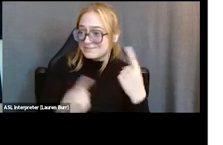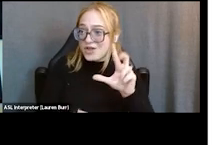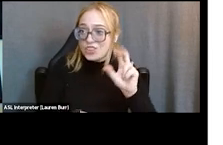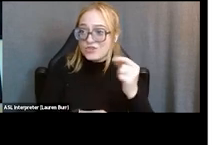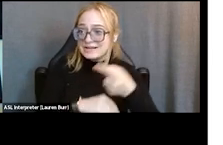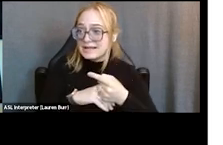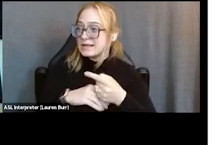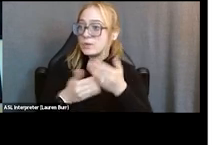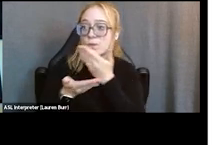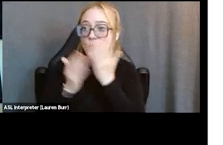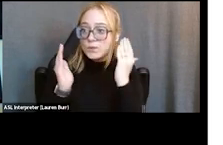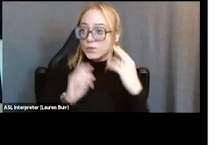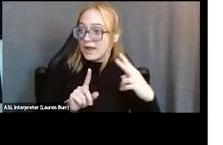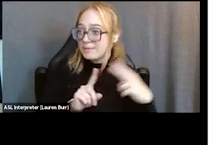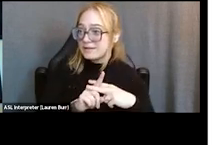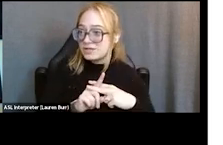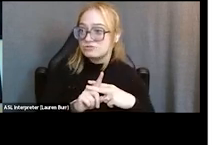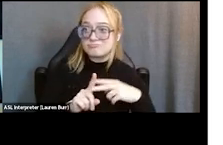It hasn't come over from SSA, just checking in.